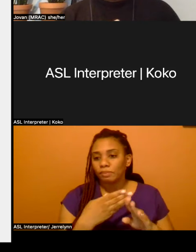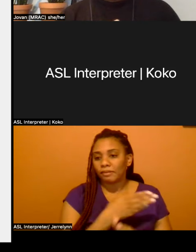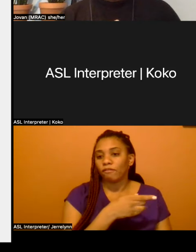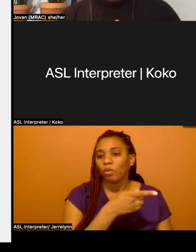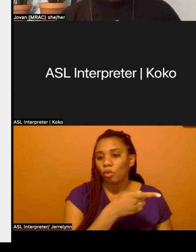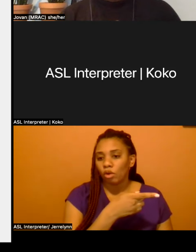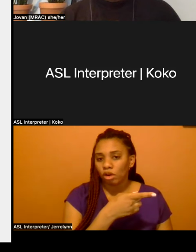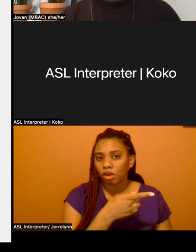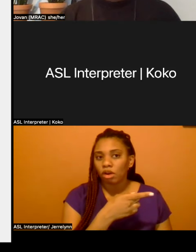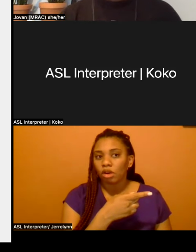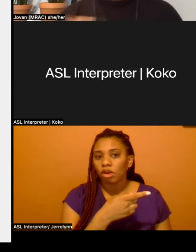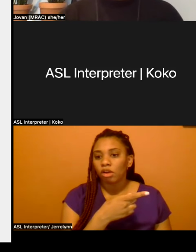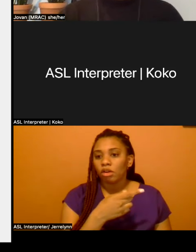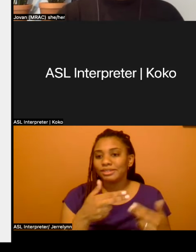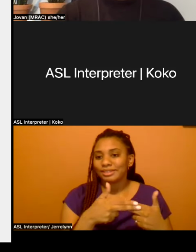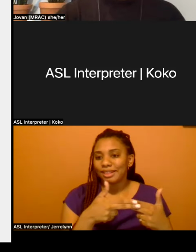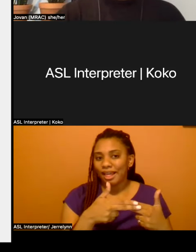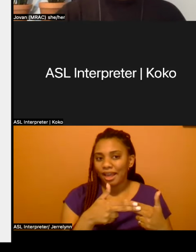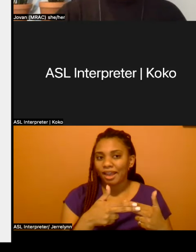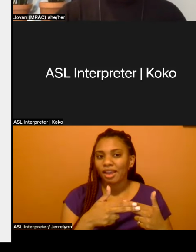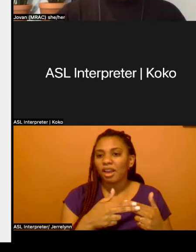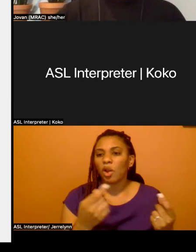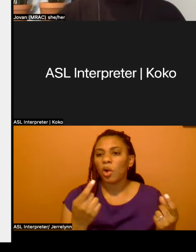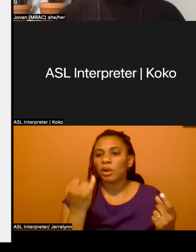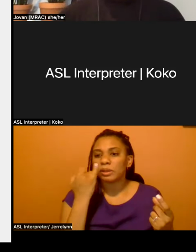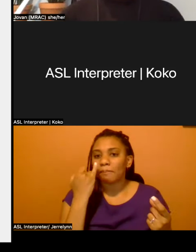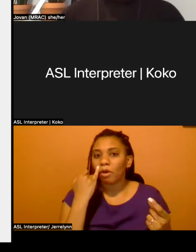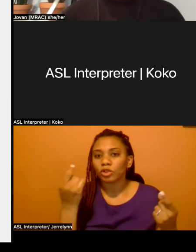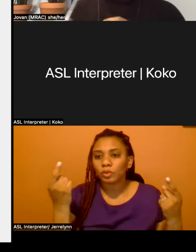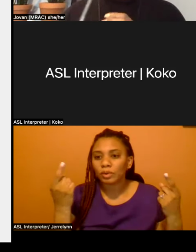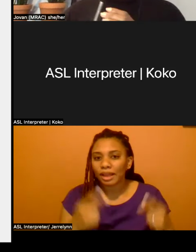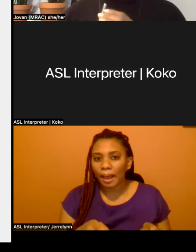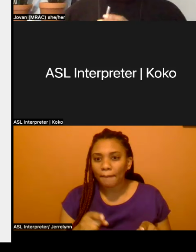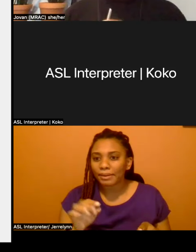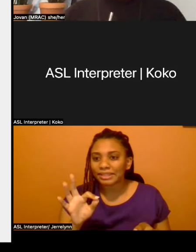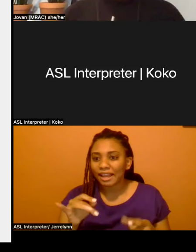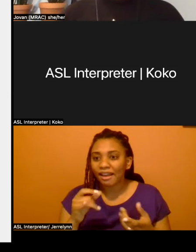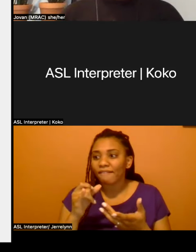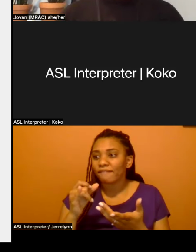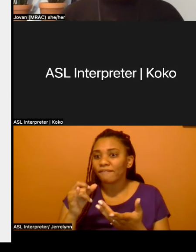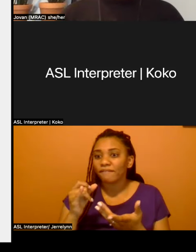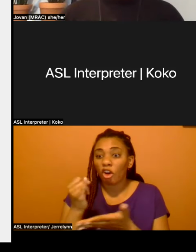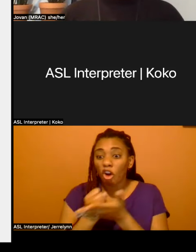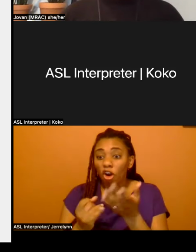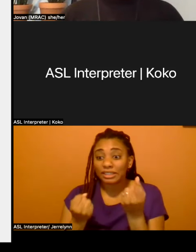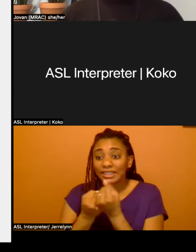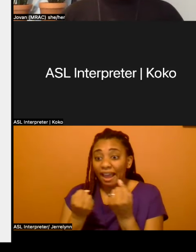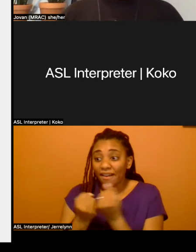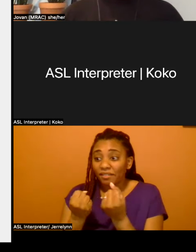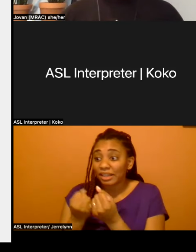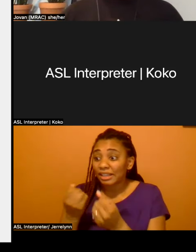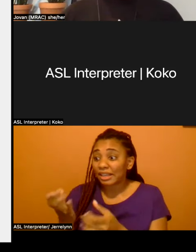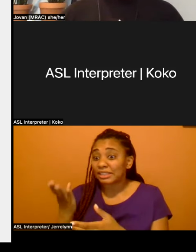What happens if more than one advocate submits an application for an artist? If more than one advocate submits an application for an artist,